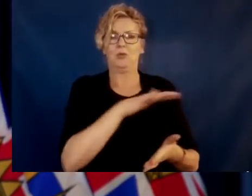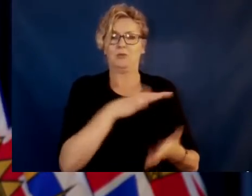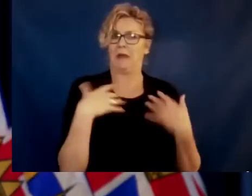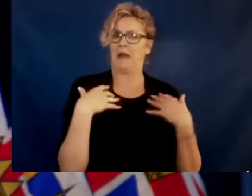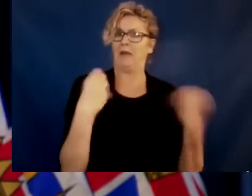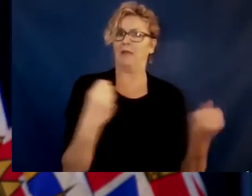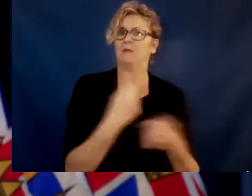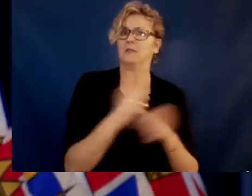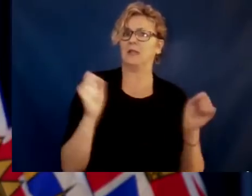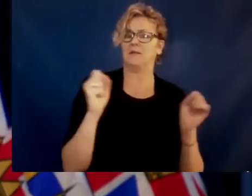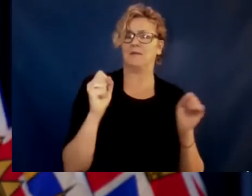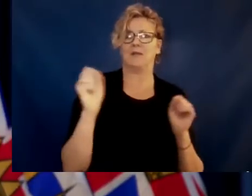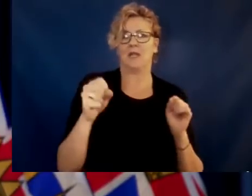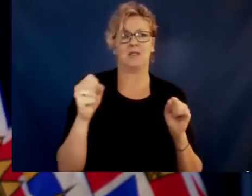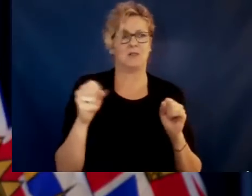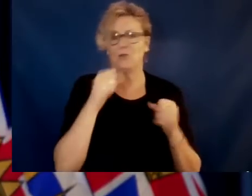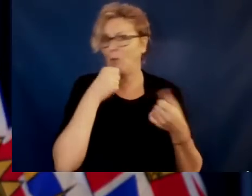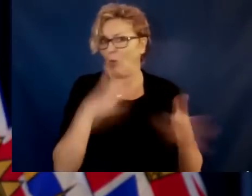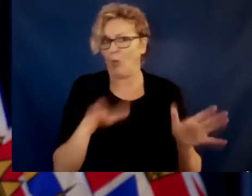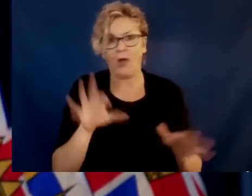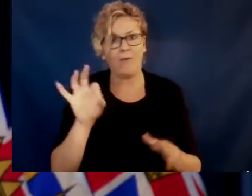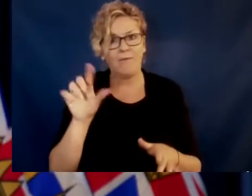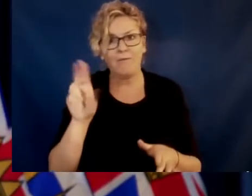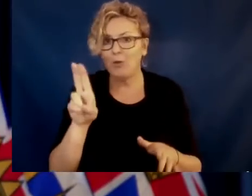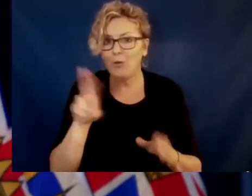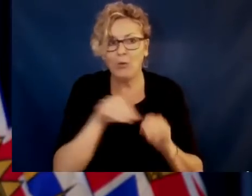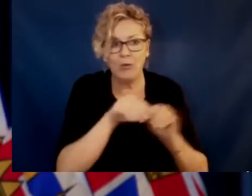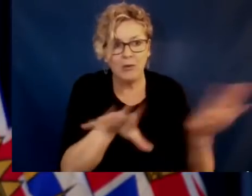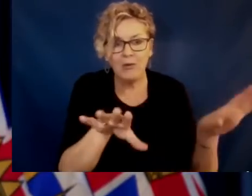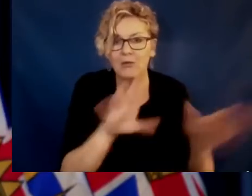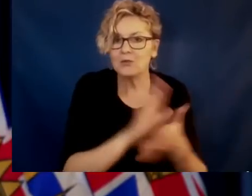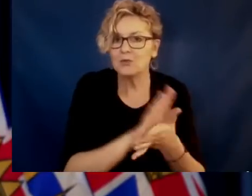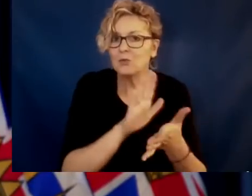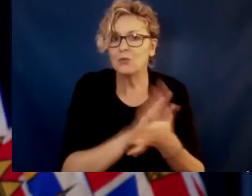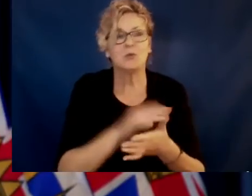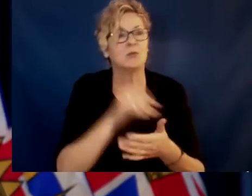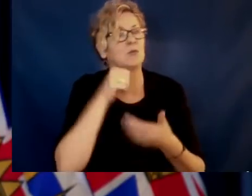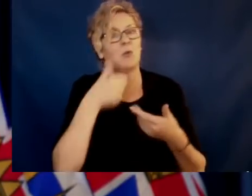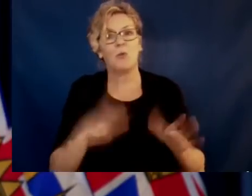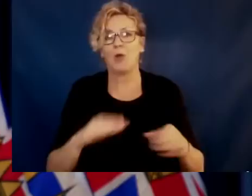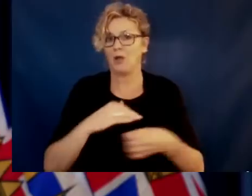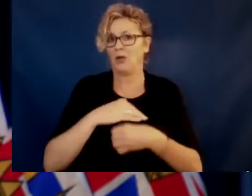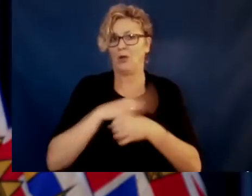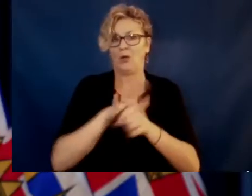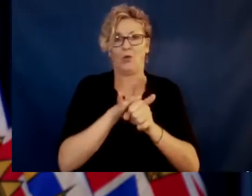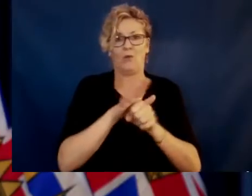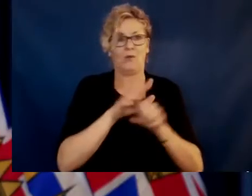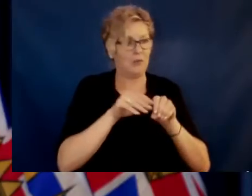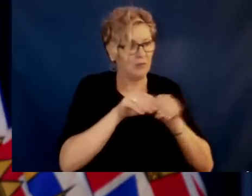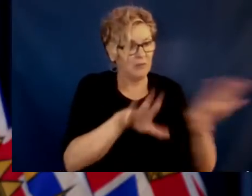So yes, we need to keep monitoring this, and we will be there in public health to support schools. Next question, Rob Brown,